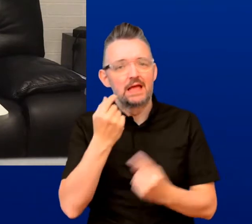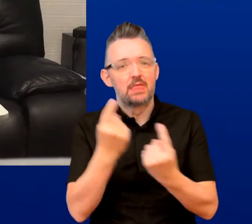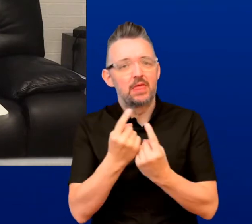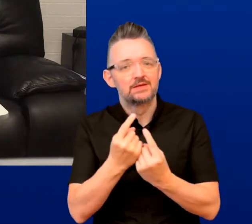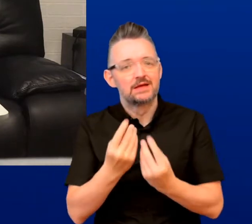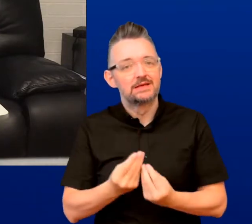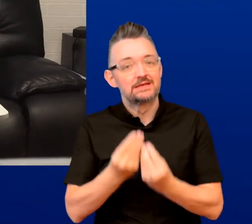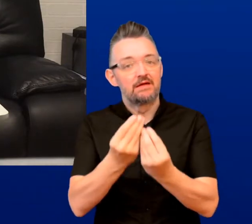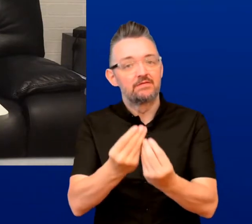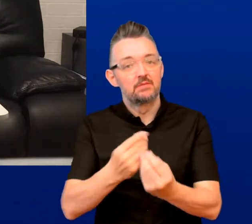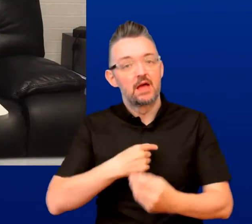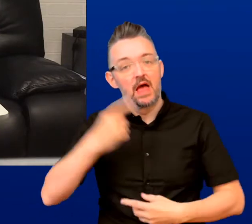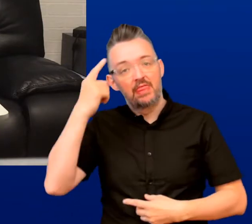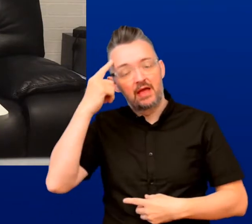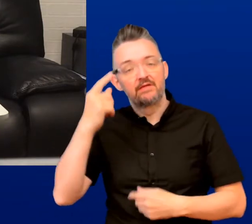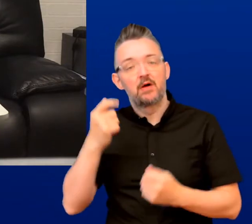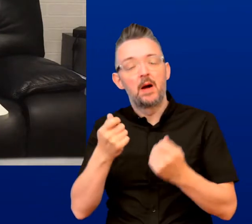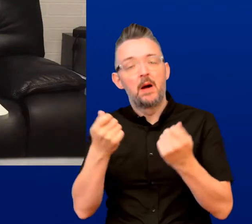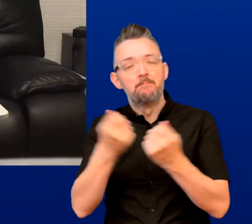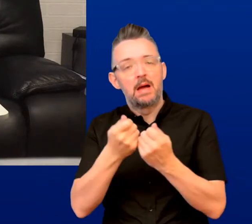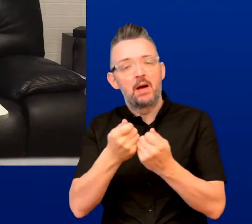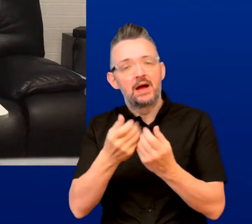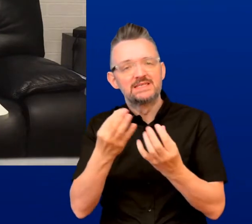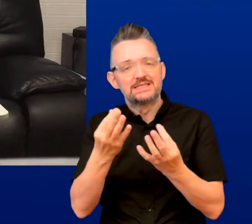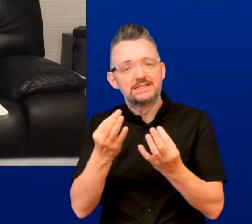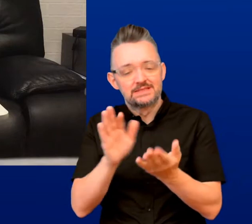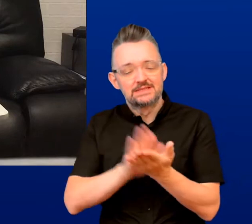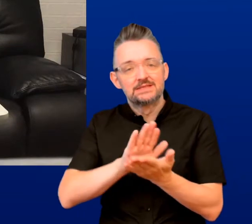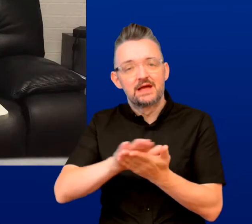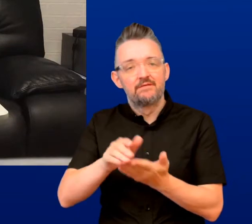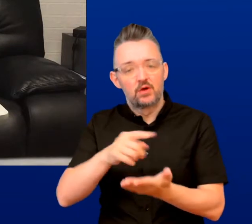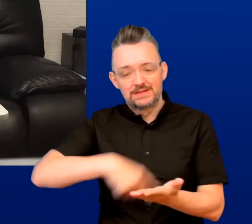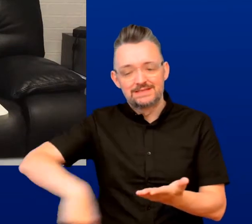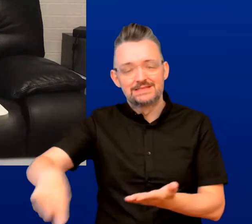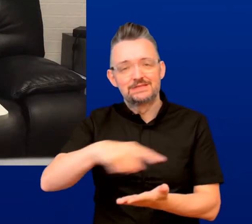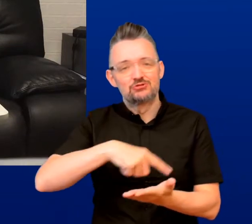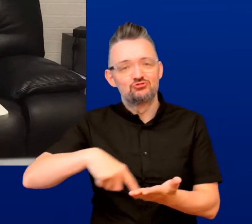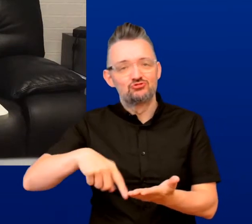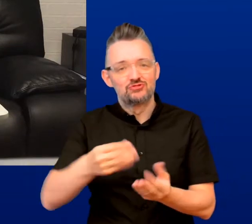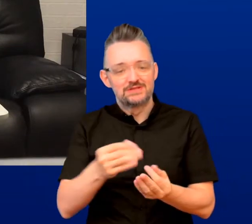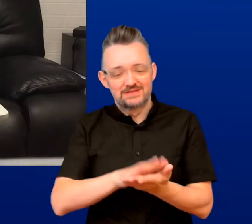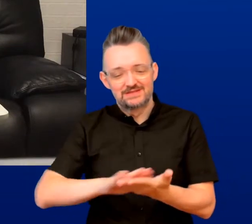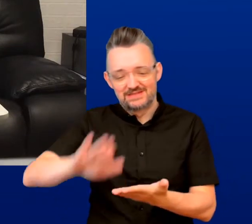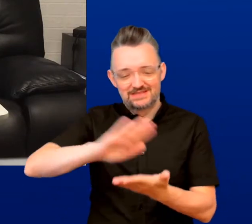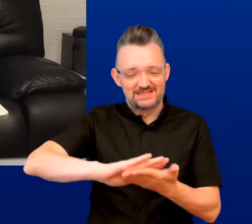of paper mache dishes. That's paper mache to you and I, if you don't speak French.